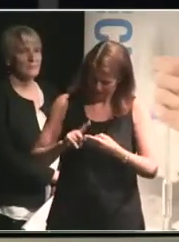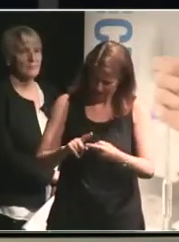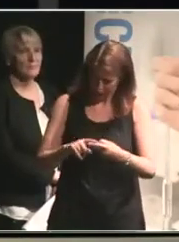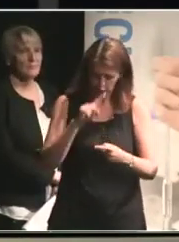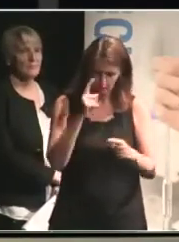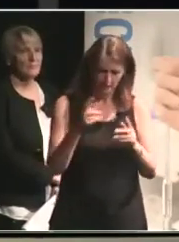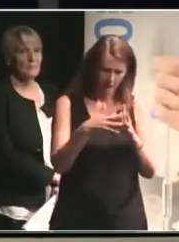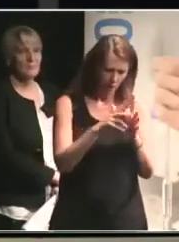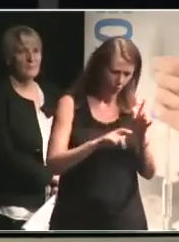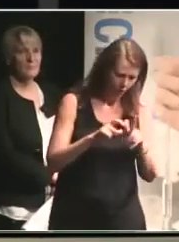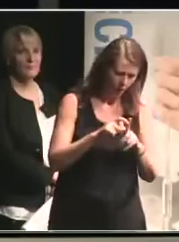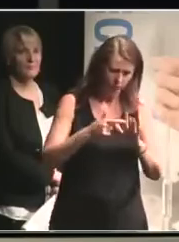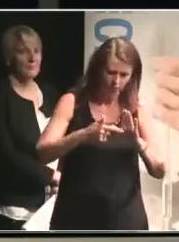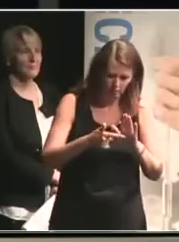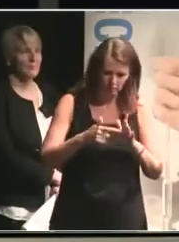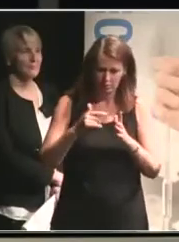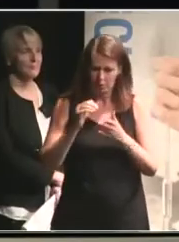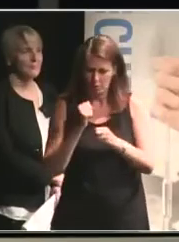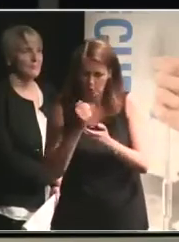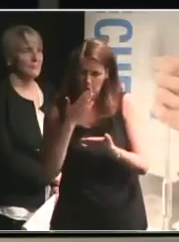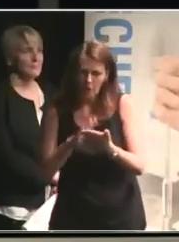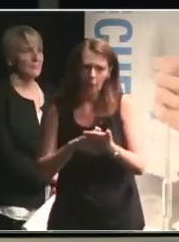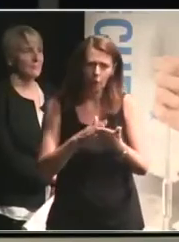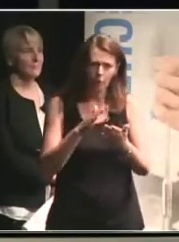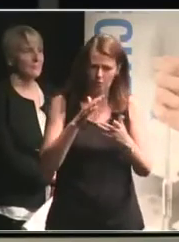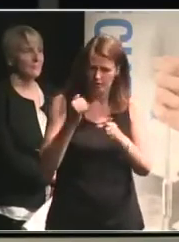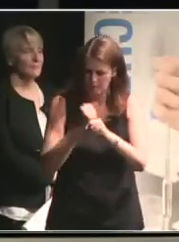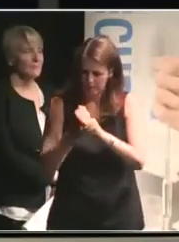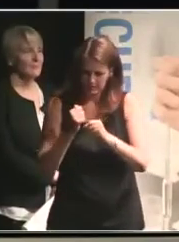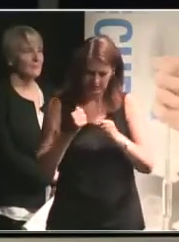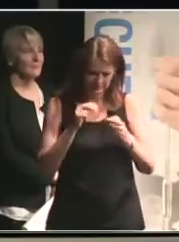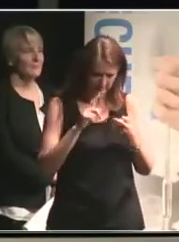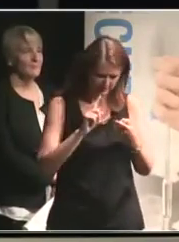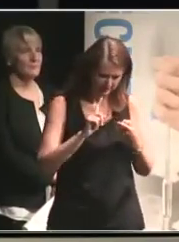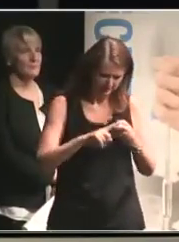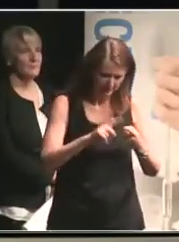glue bolt, create a sustainable product if the building blocks aren't sustainable.